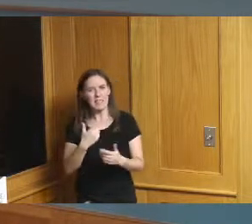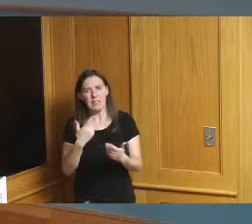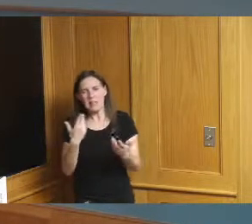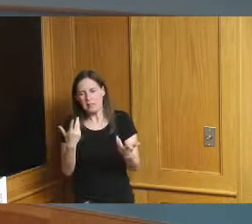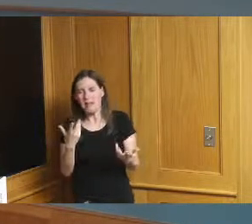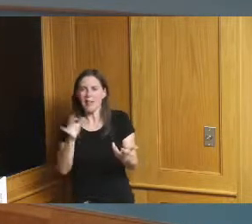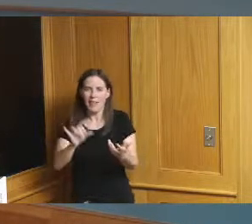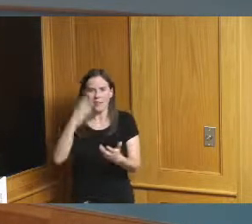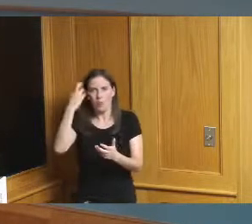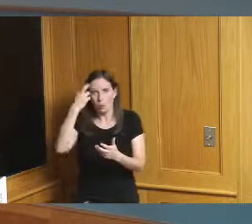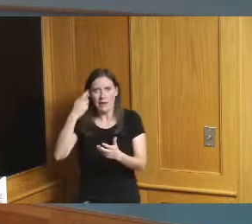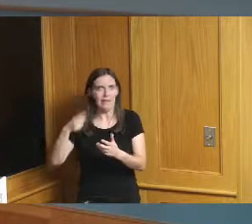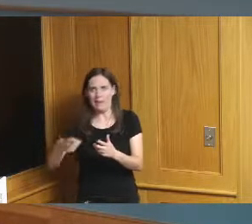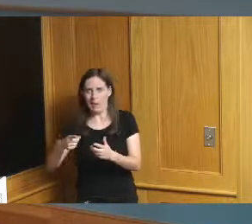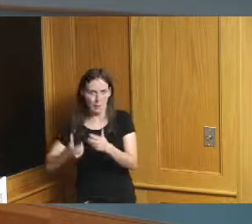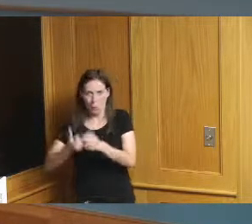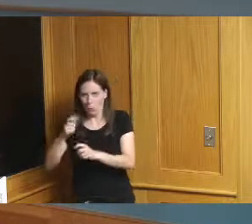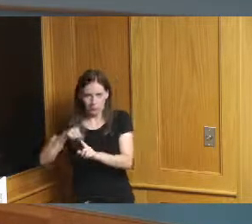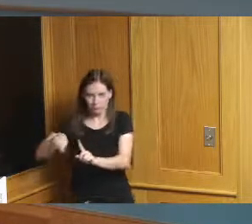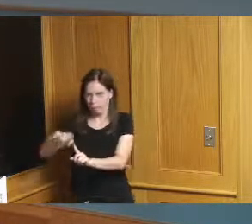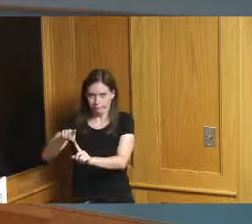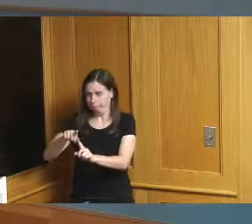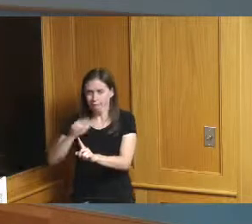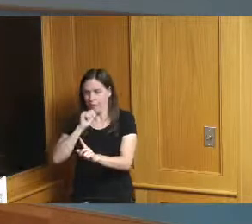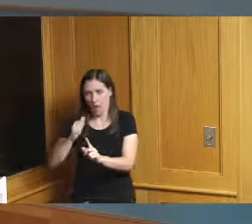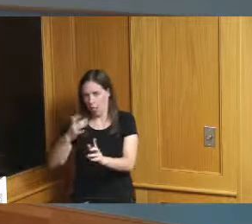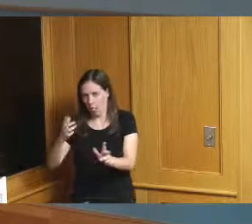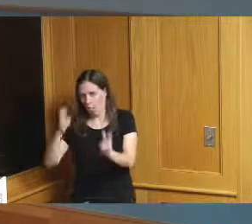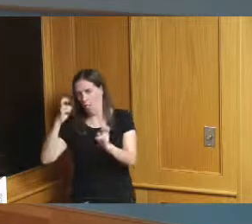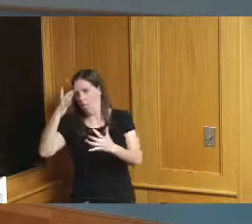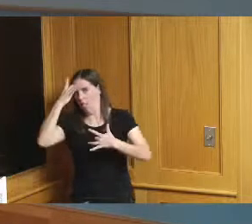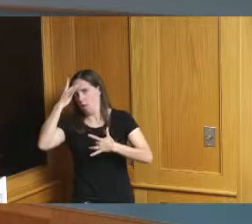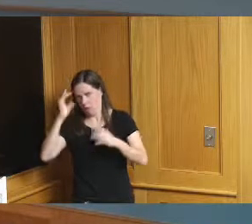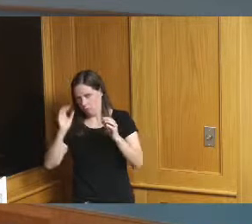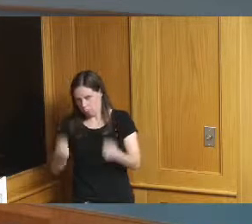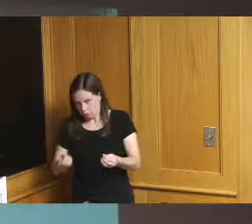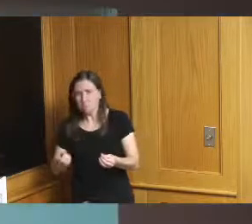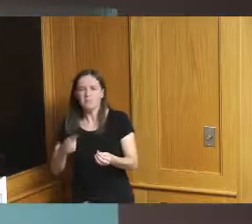is trending down most of the population that wants it has gotten it not to say more folks won't get